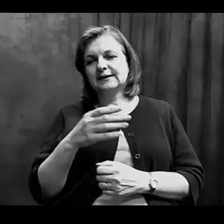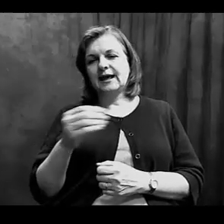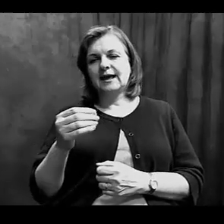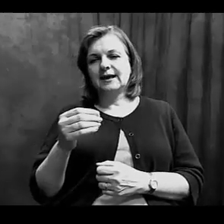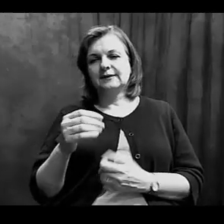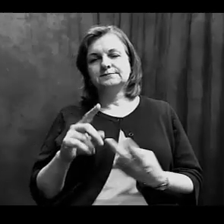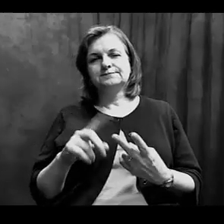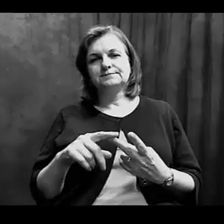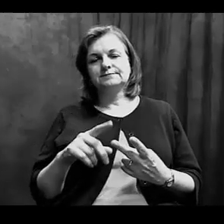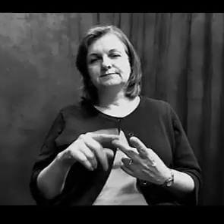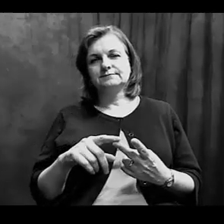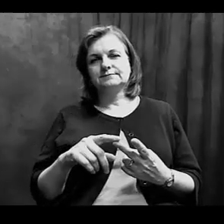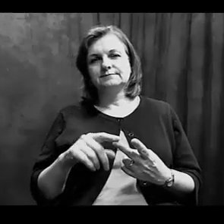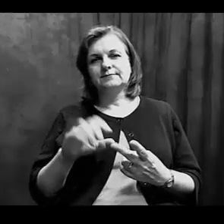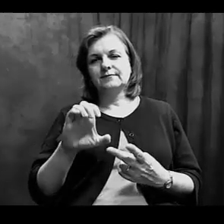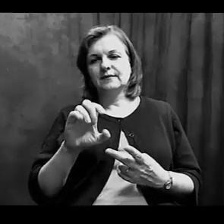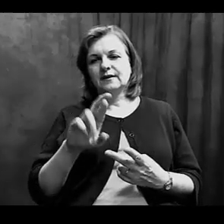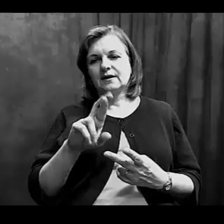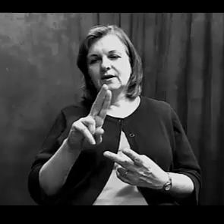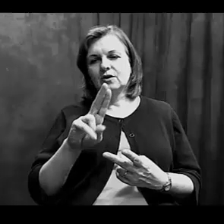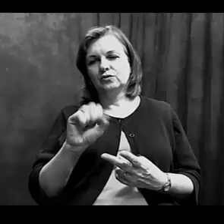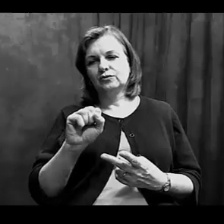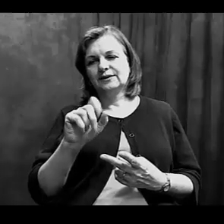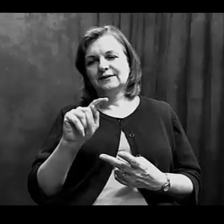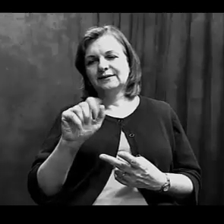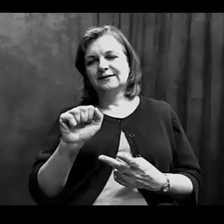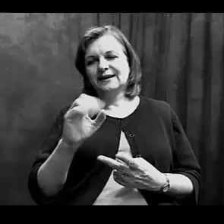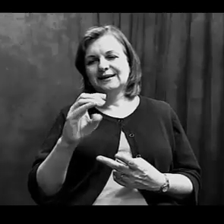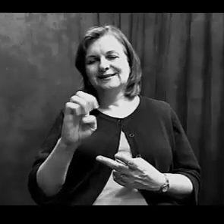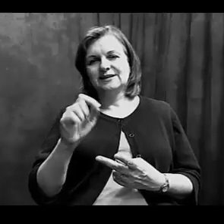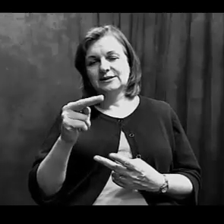in insects